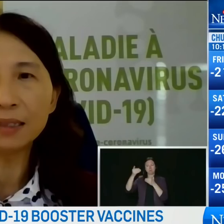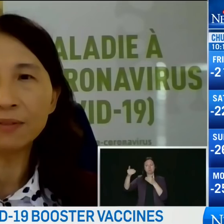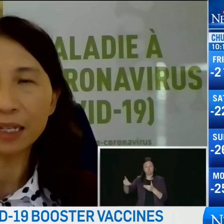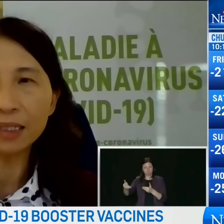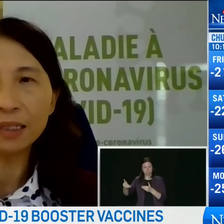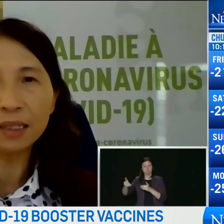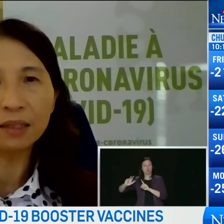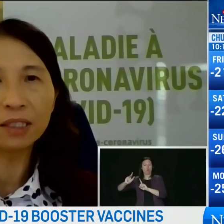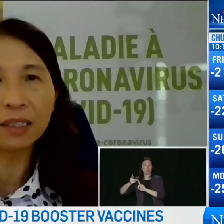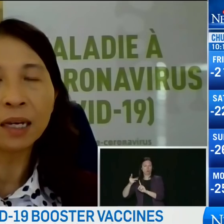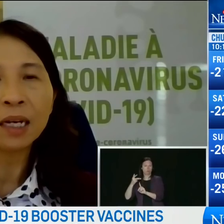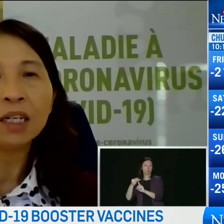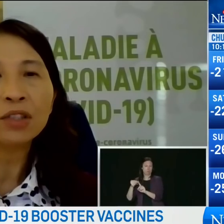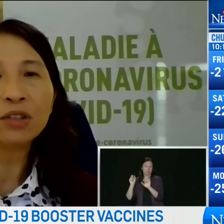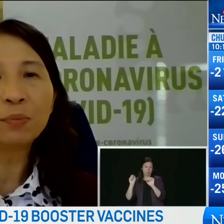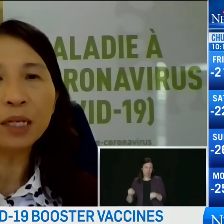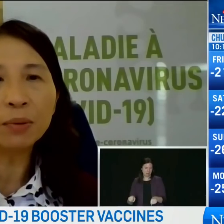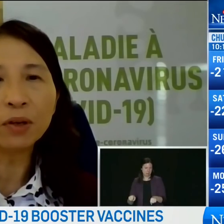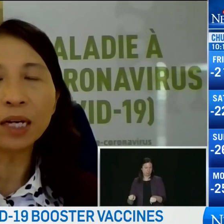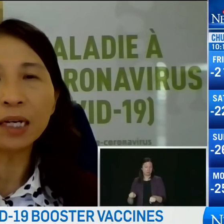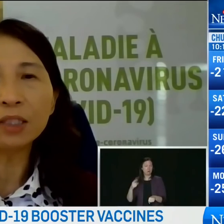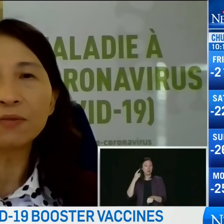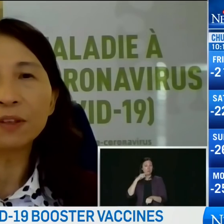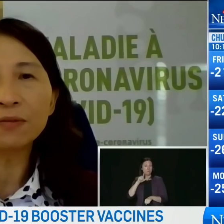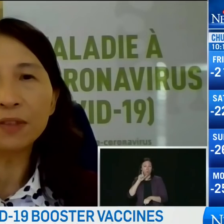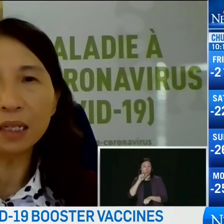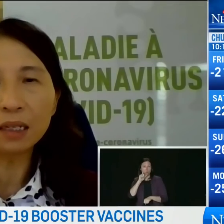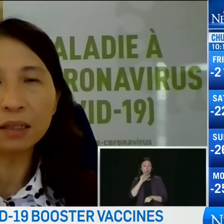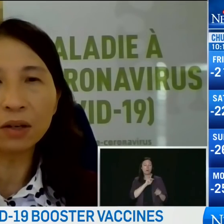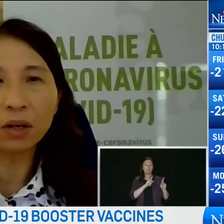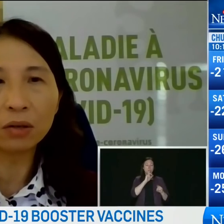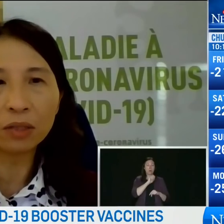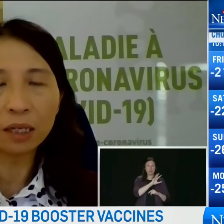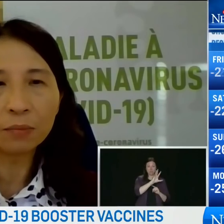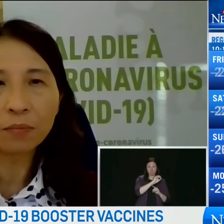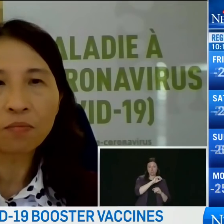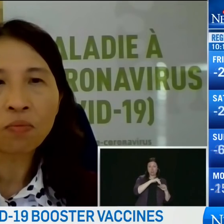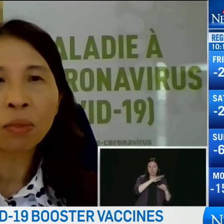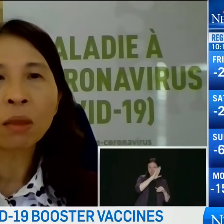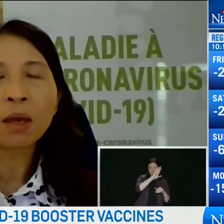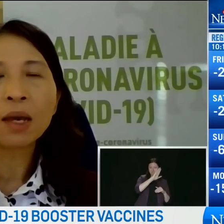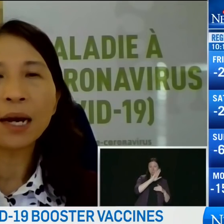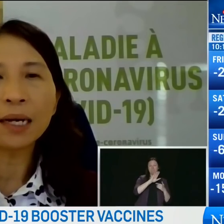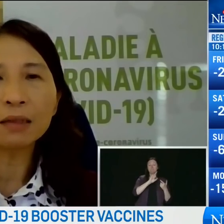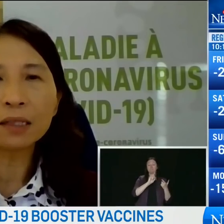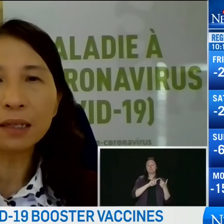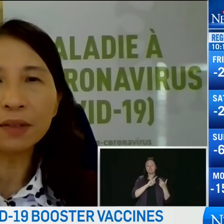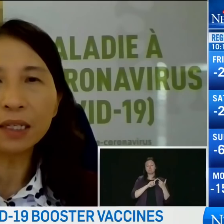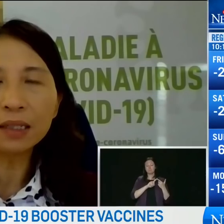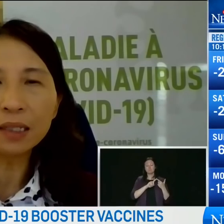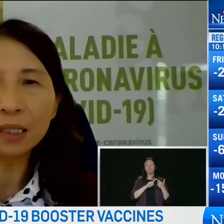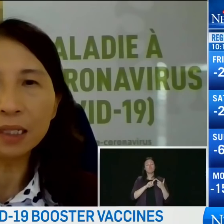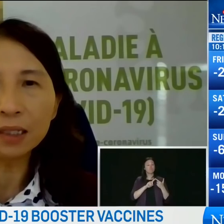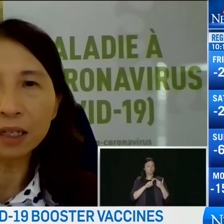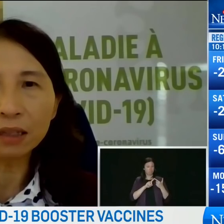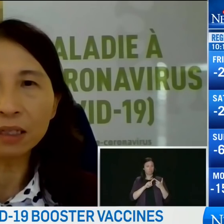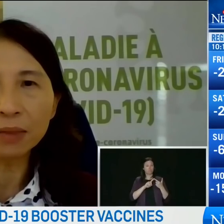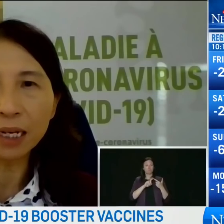OFFERED SIX MONTHS OR MORE AFTER COMPLETION OF A PRIMARY COVID-19